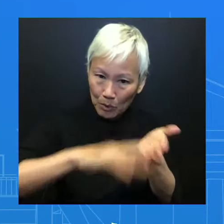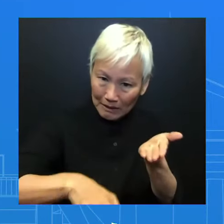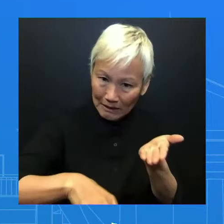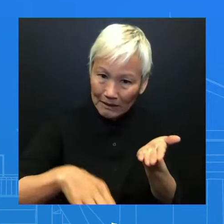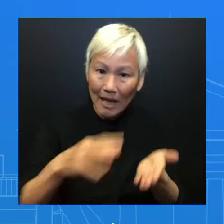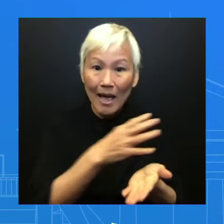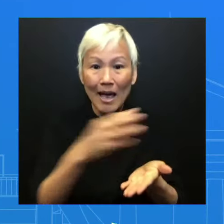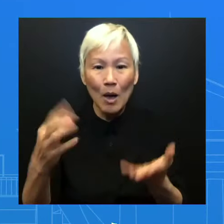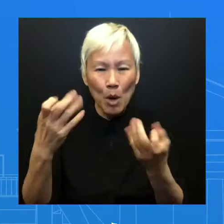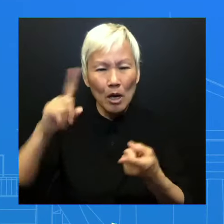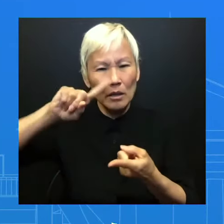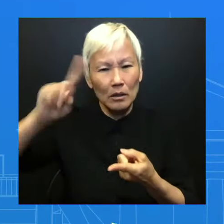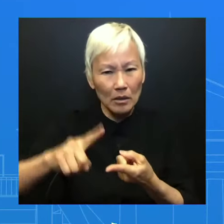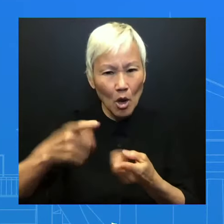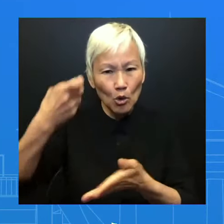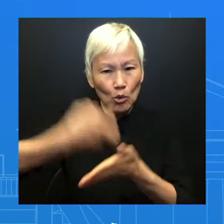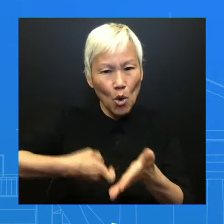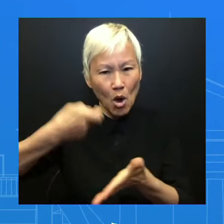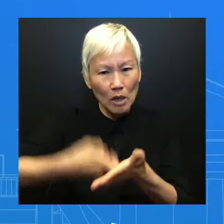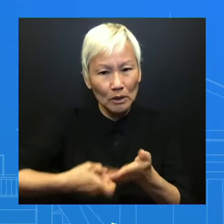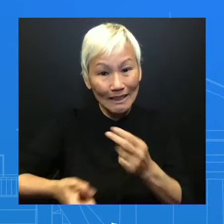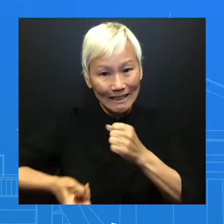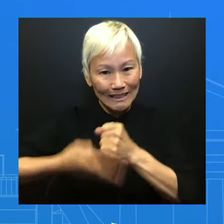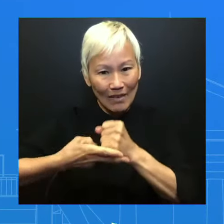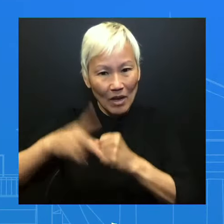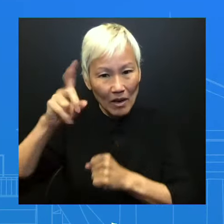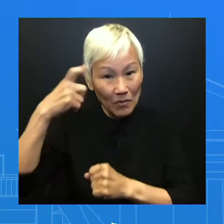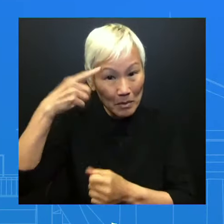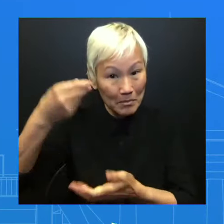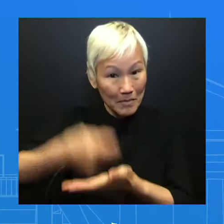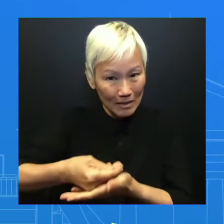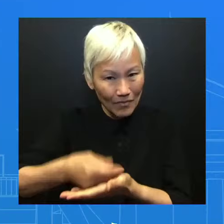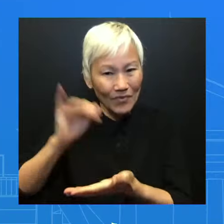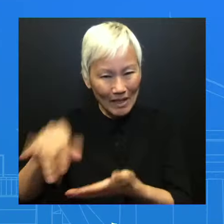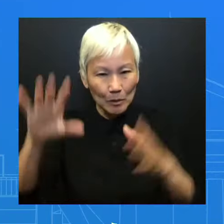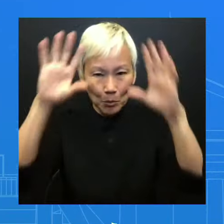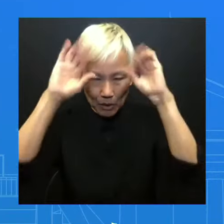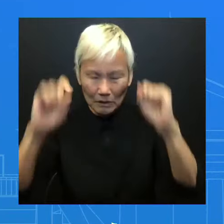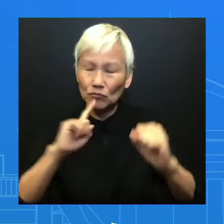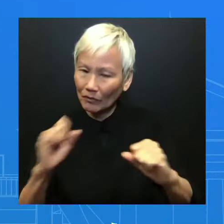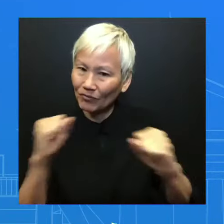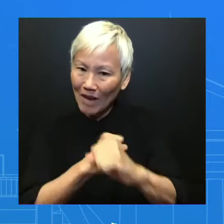That is what the President is fighting for. That's what you saw in his March 9th budget. And that's what he's going to continue to do.